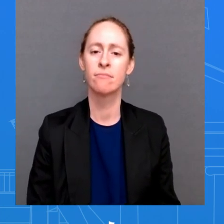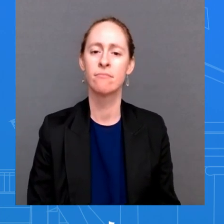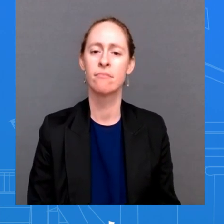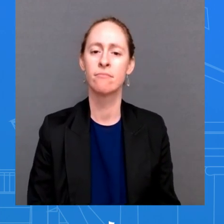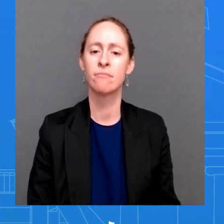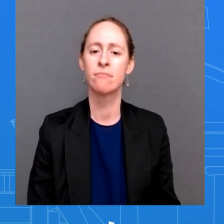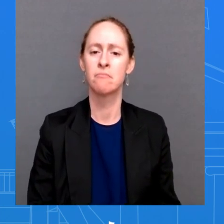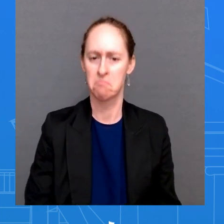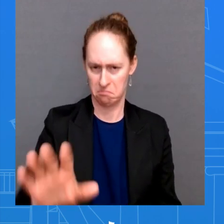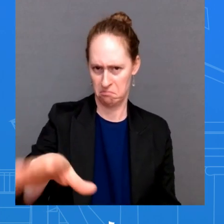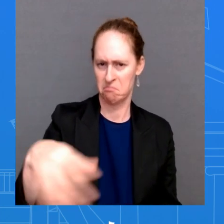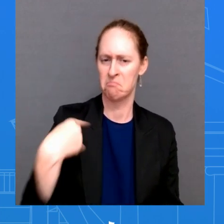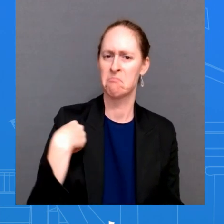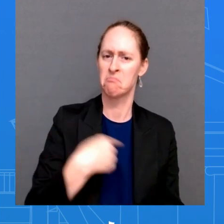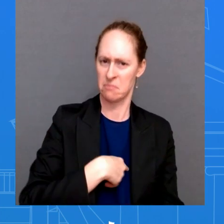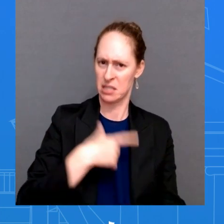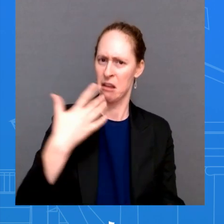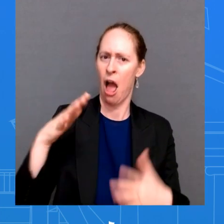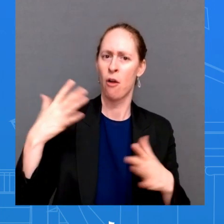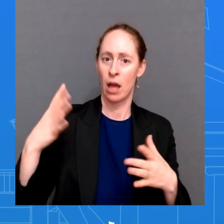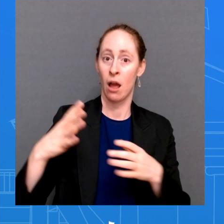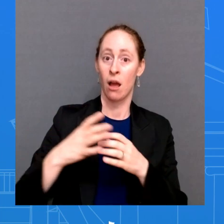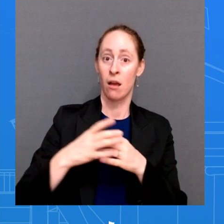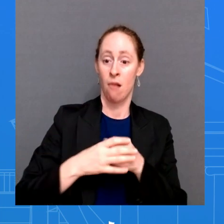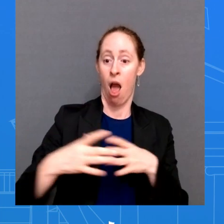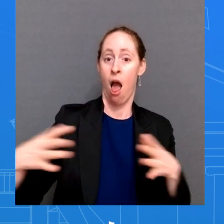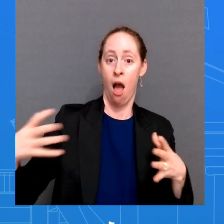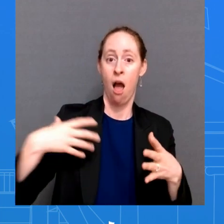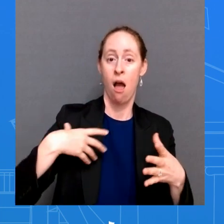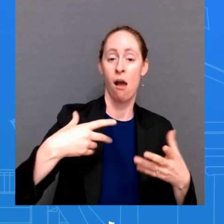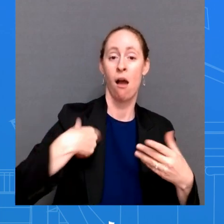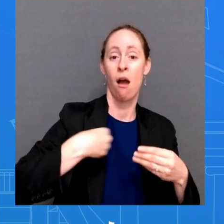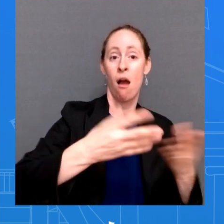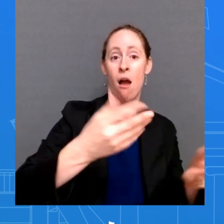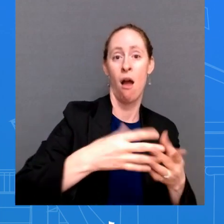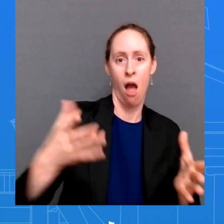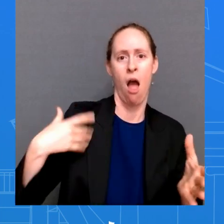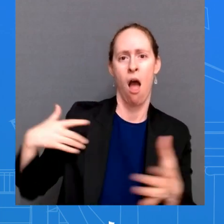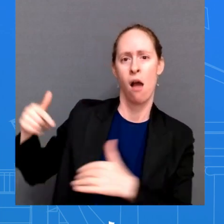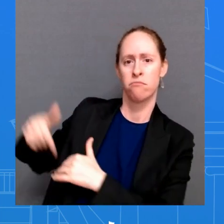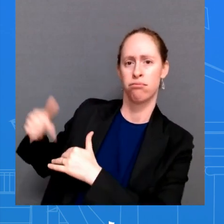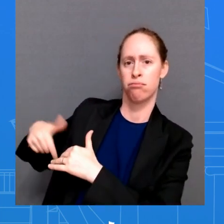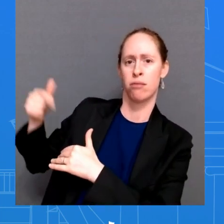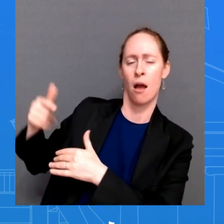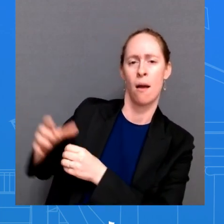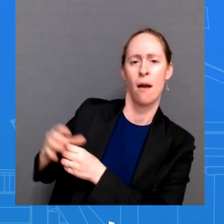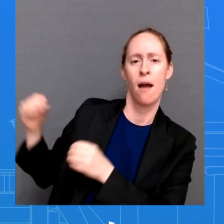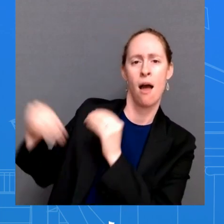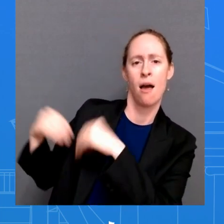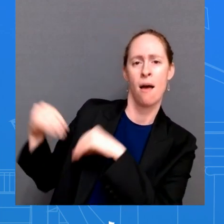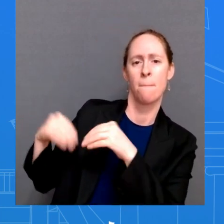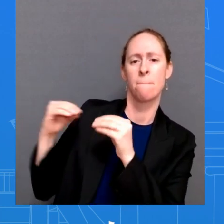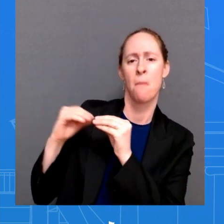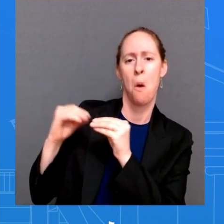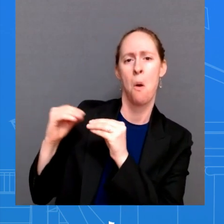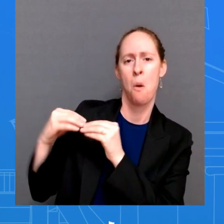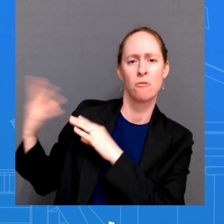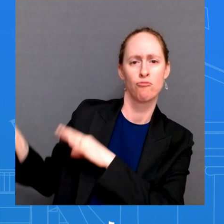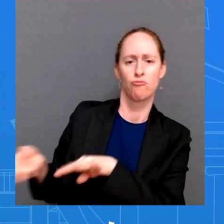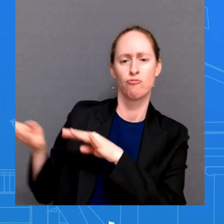But I'm happy to get more information. The Press: Can I ask a question about Afghanistan? Ms. Jean-Pierre: I'm going -- I'm going around. I'm going around. Go ahead. Go ahead, Steven. And then I'll come down. The Press: Thanks. Sorry, I'll just maybe --